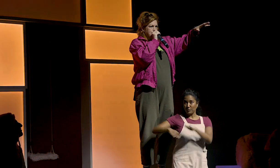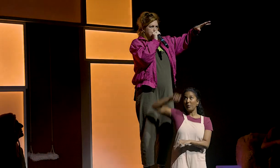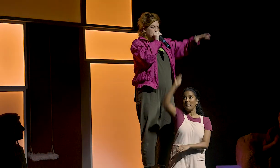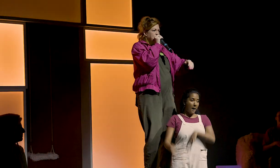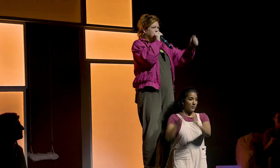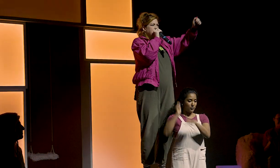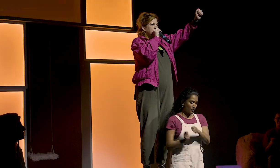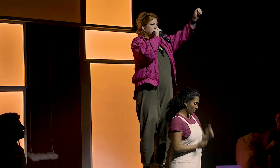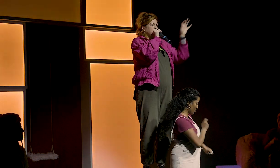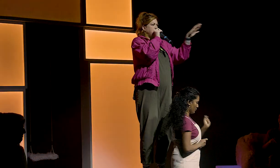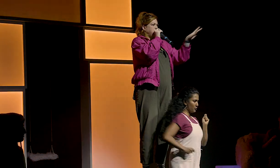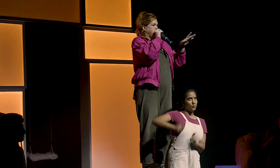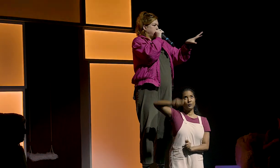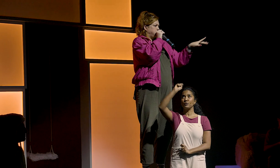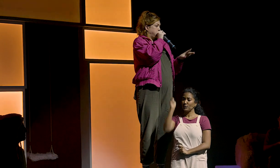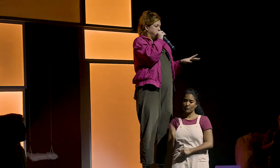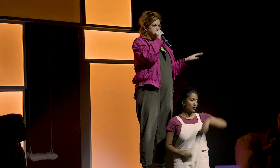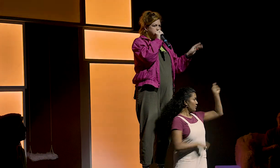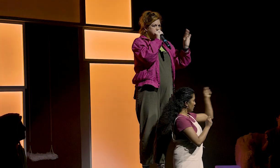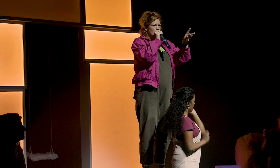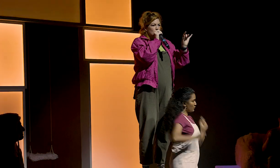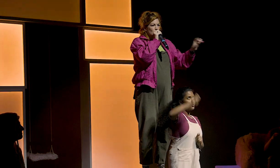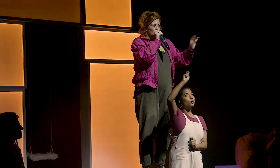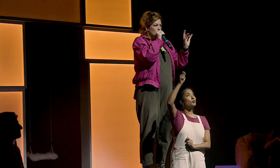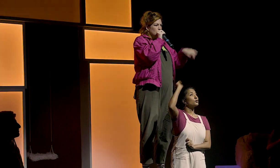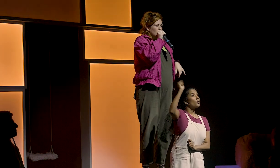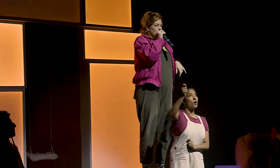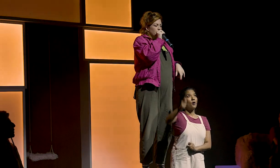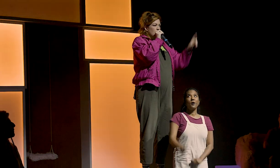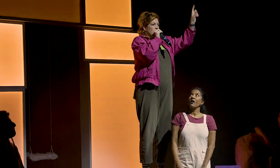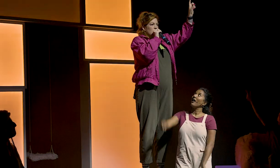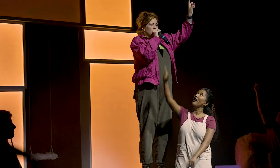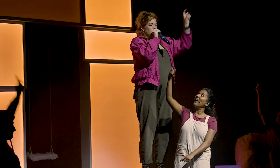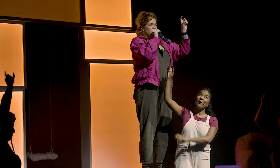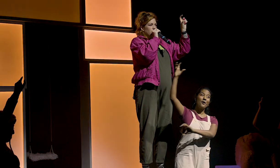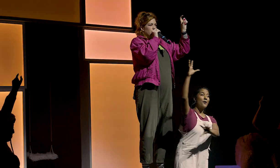High Times and Dirty [ # GRACE BEATBOXES, INCREASING IN PITCH ]